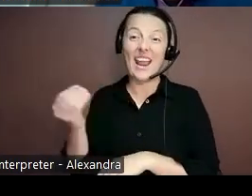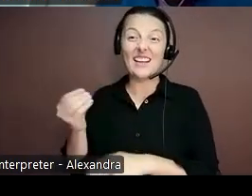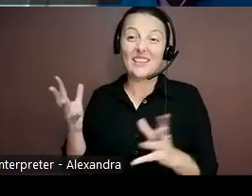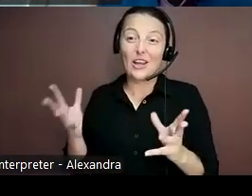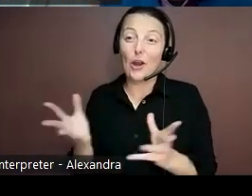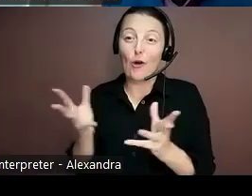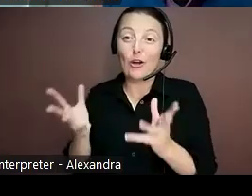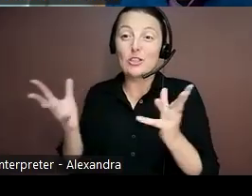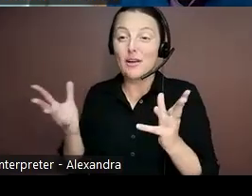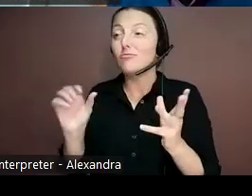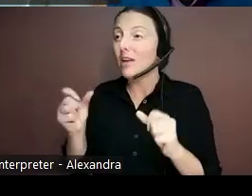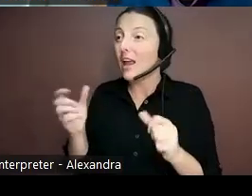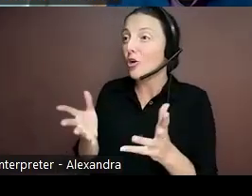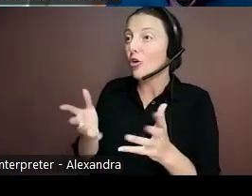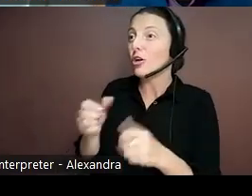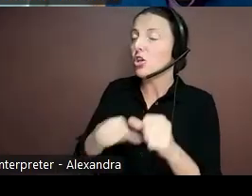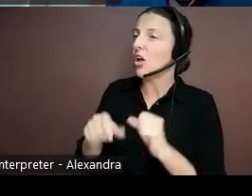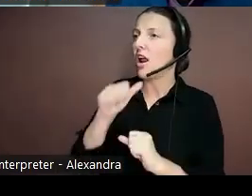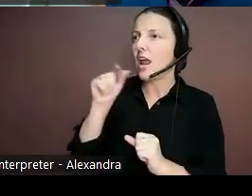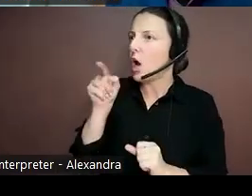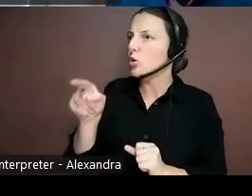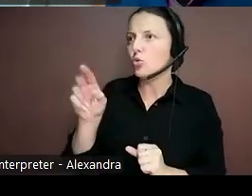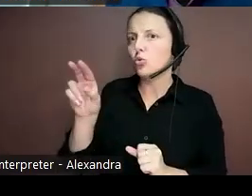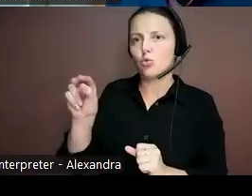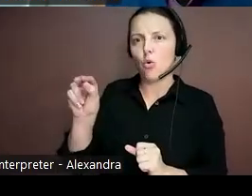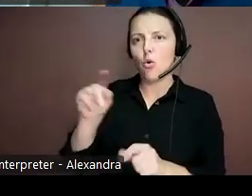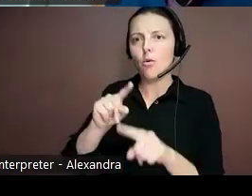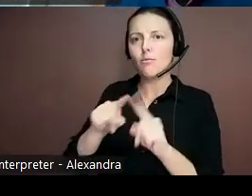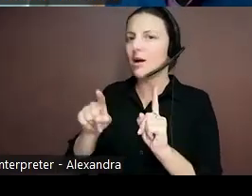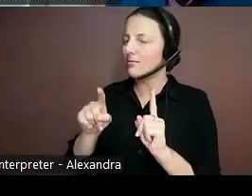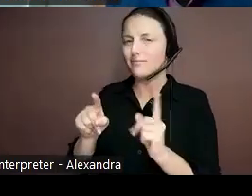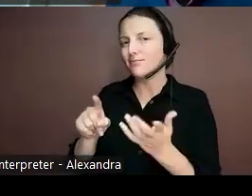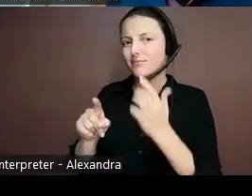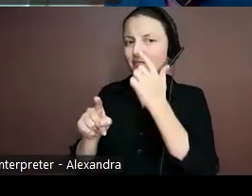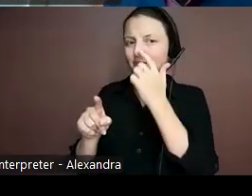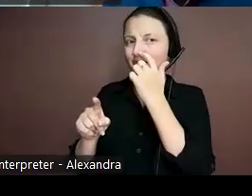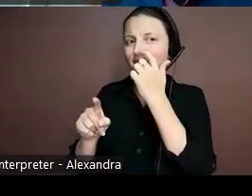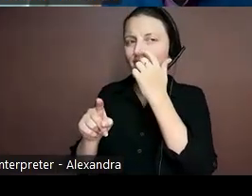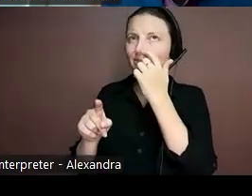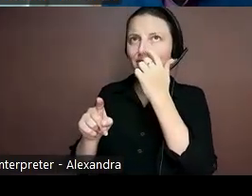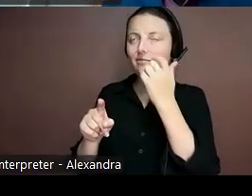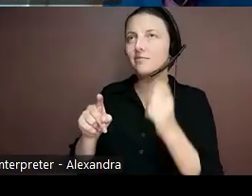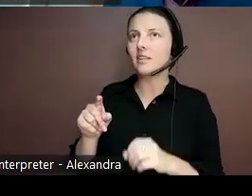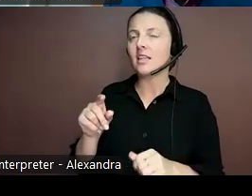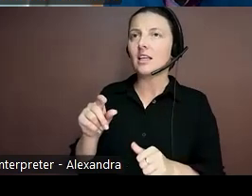it it's not you like you know it doesn't um you know part of what you don't want to do is you